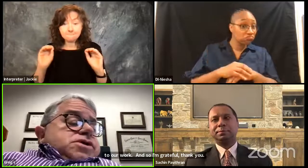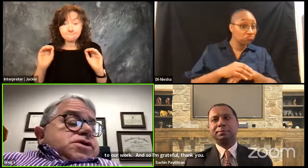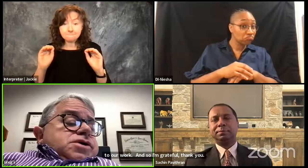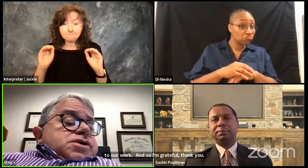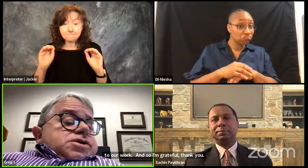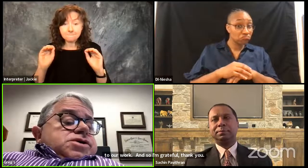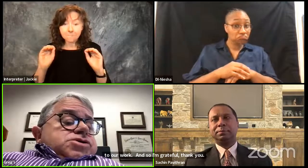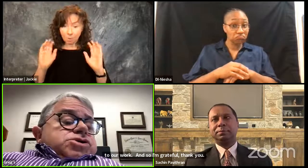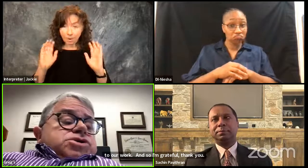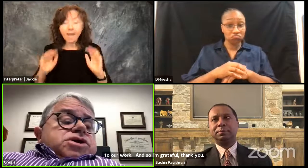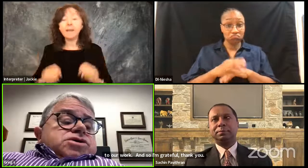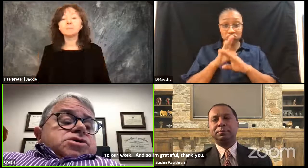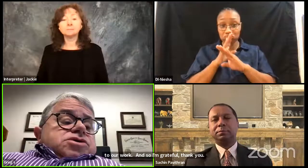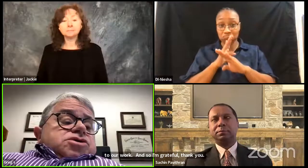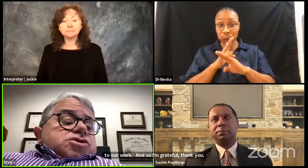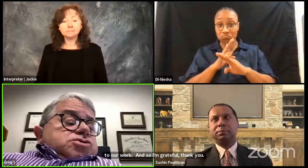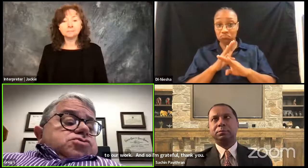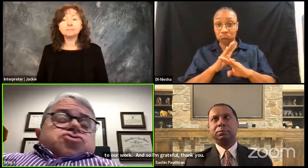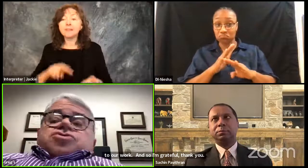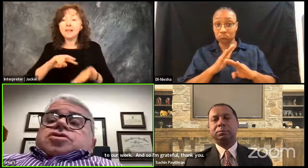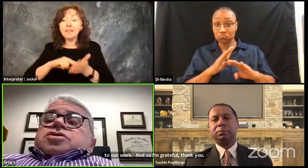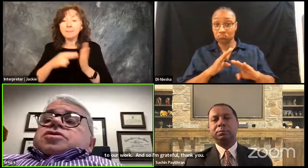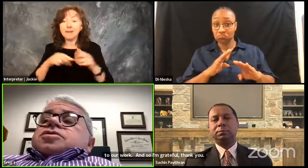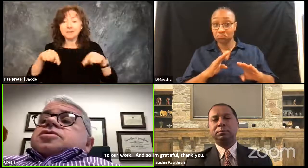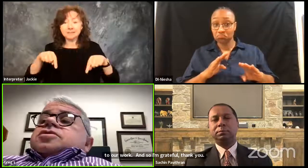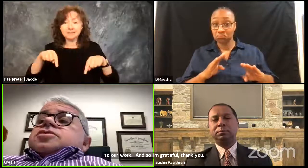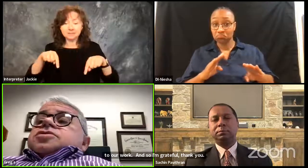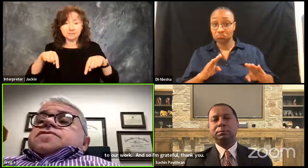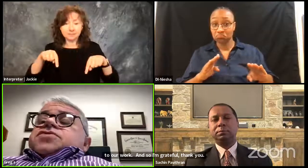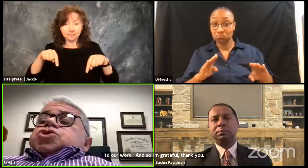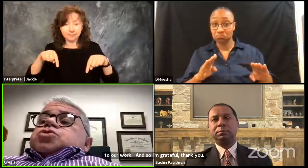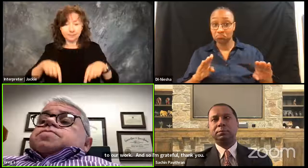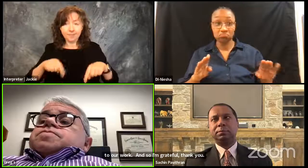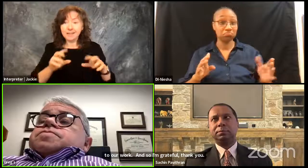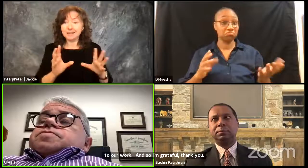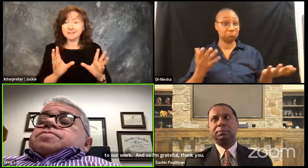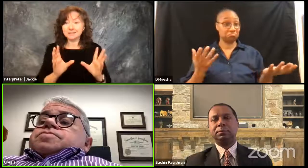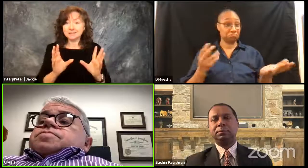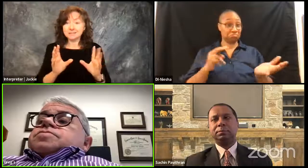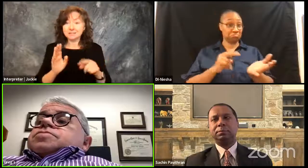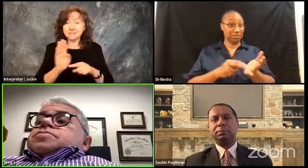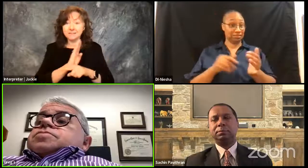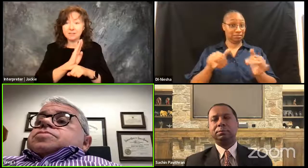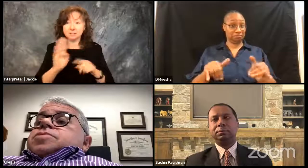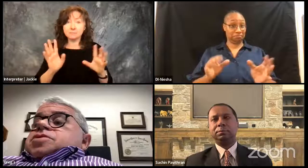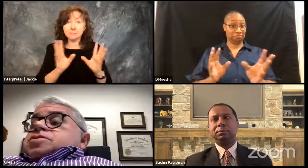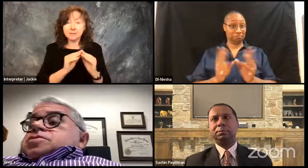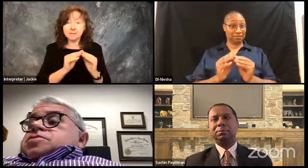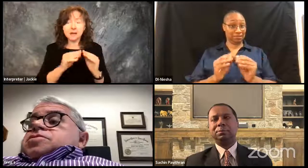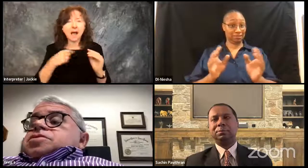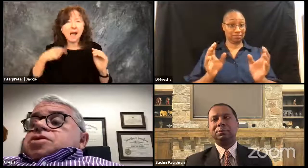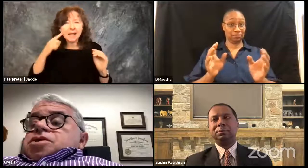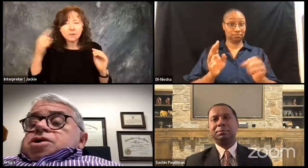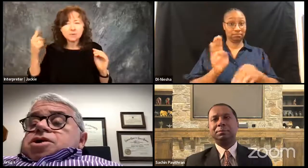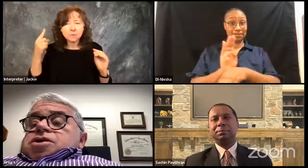And this, then, concludes the official -- Mr. Chairman, this is Pat Cannon.